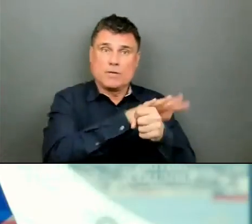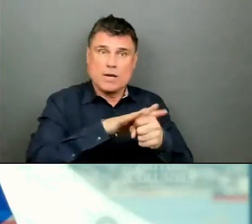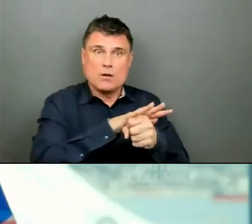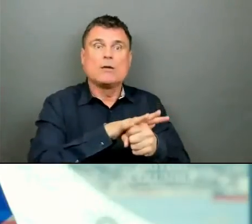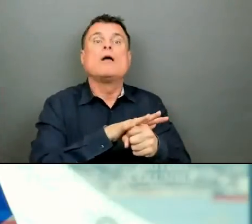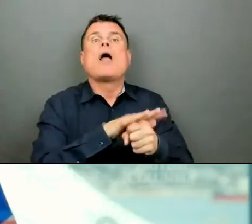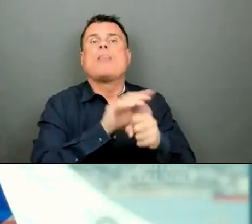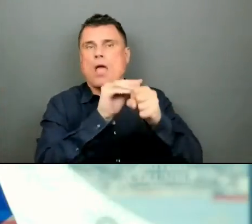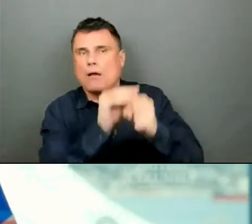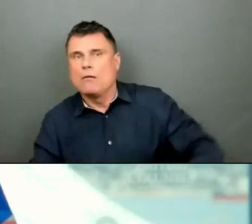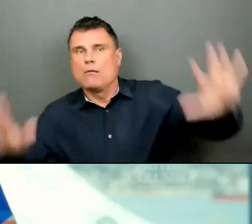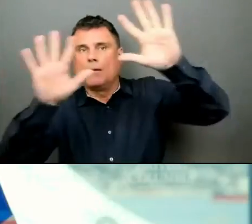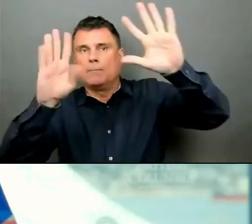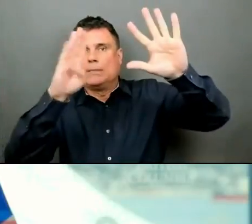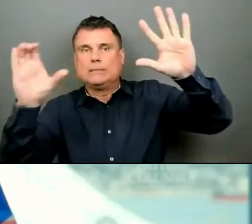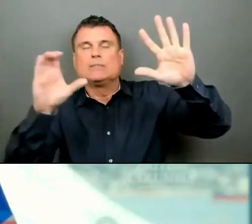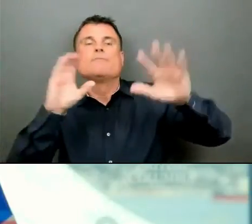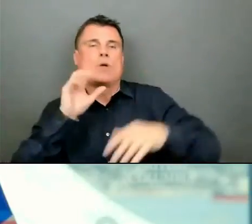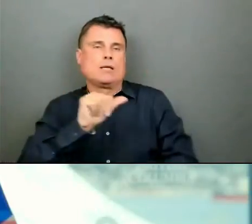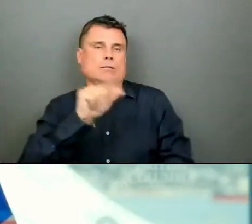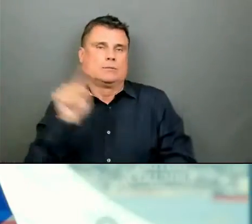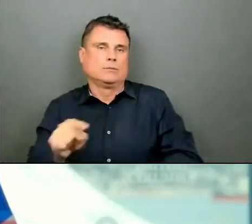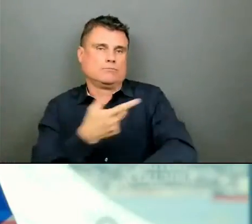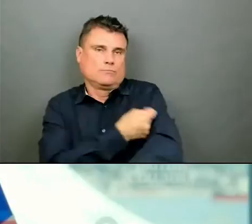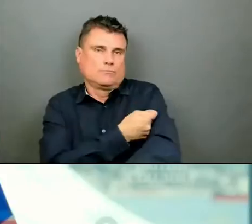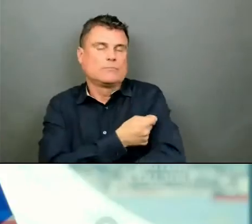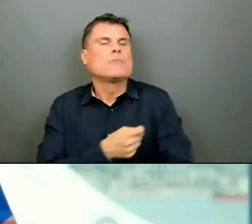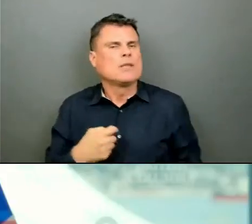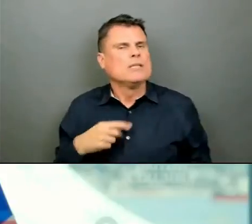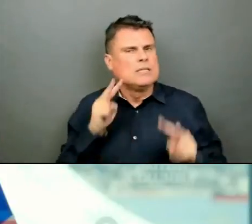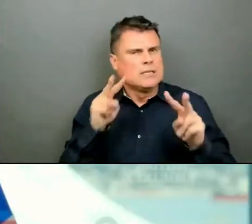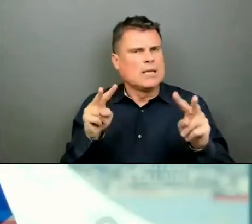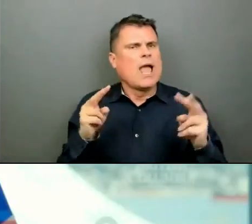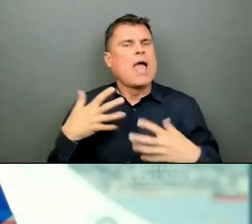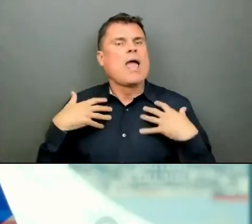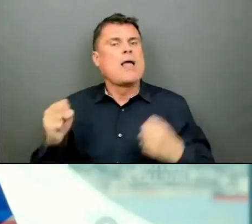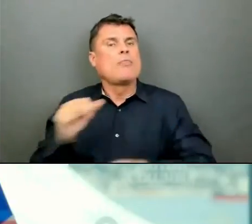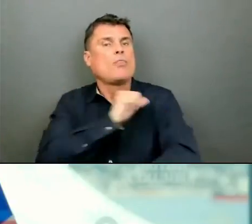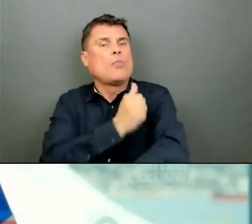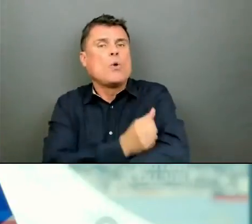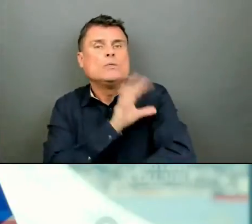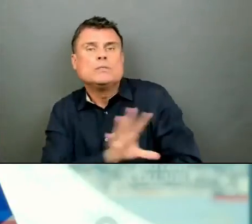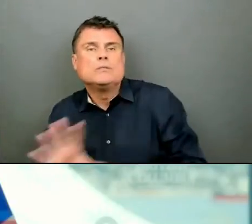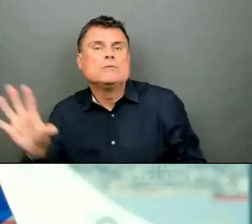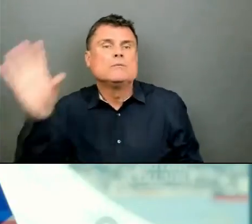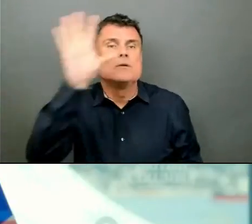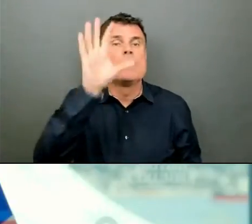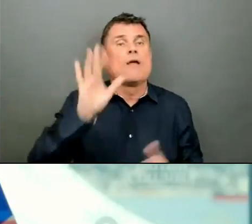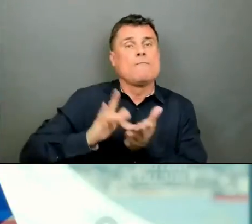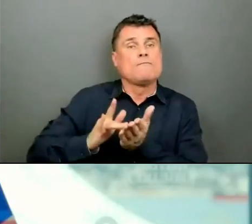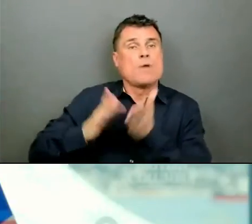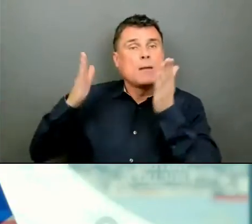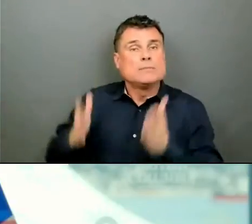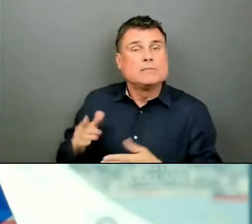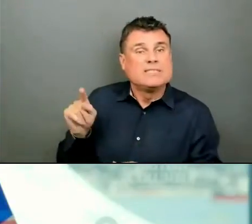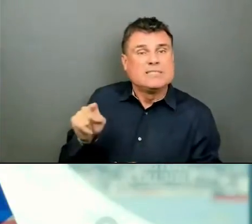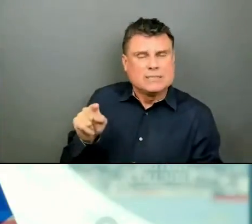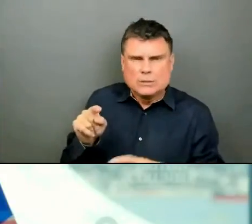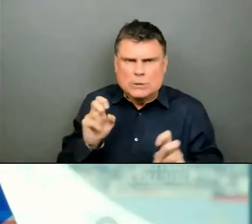And you can visit health authority websites and pharmacy association websites for a list of participating pharmacies.